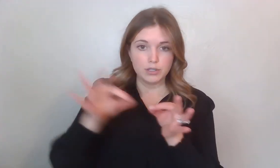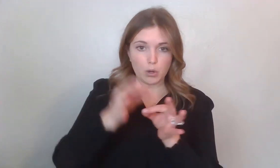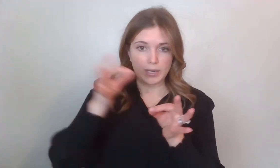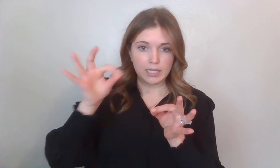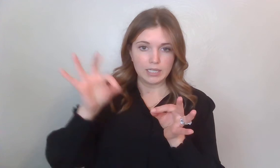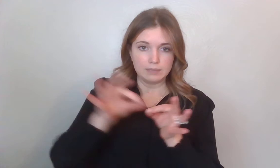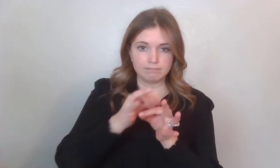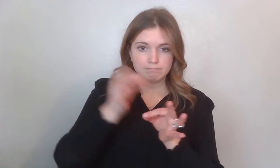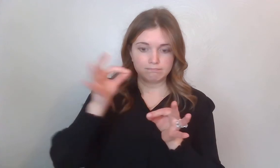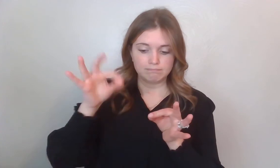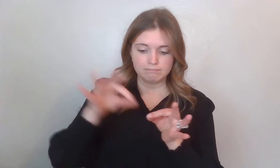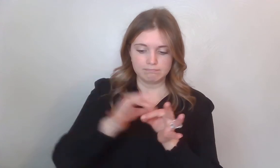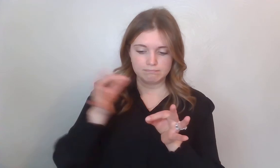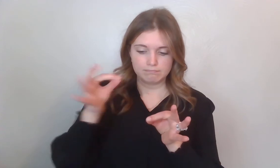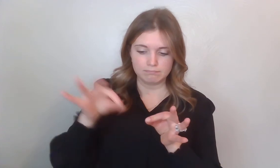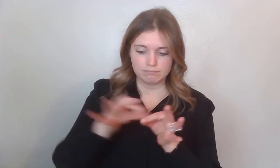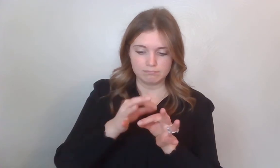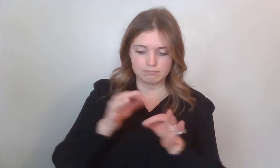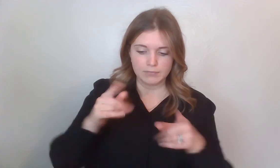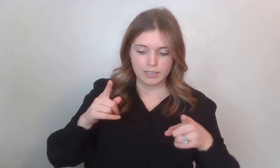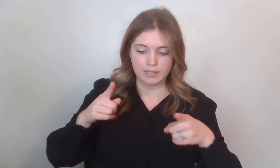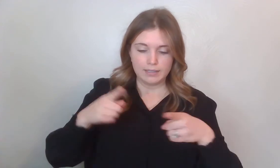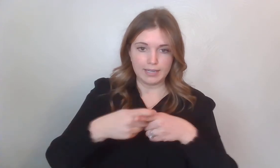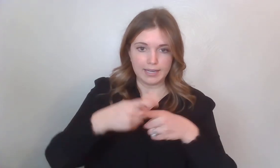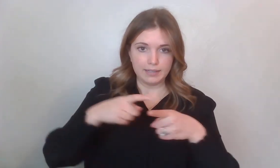SEWING KNITTING